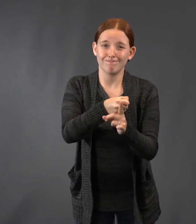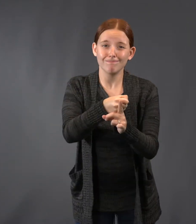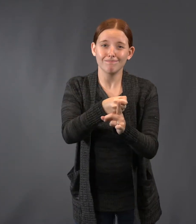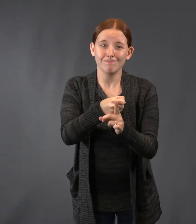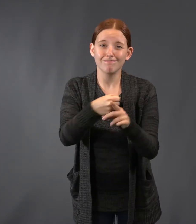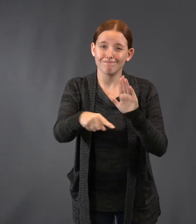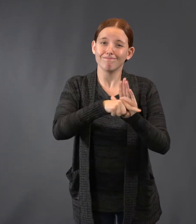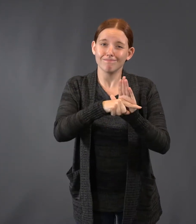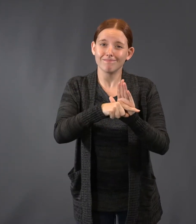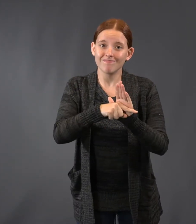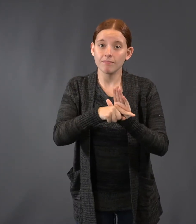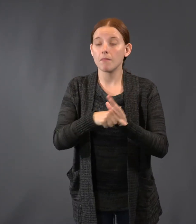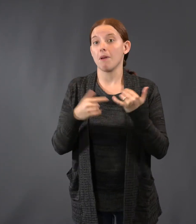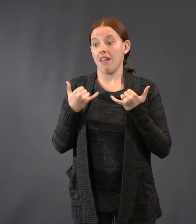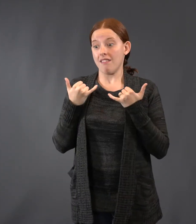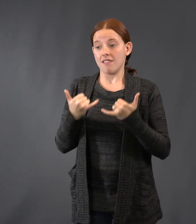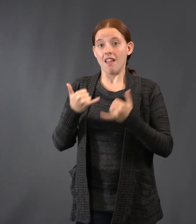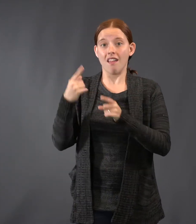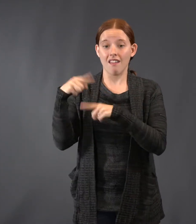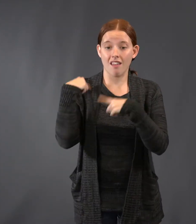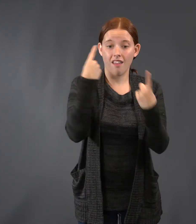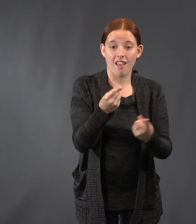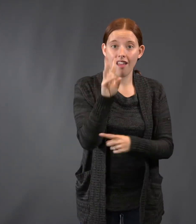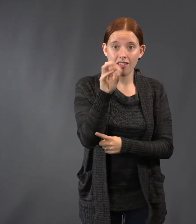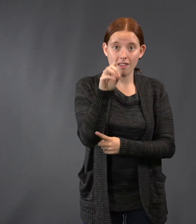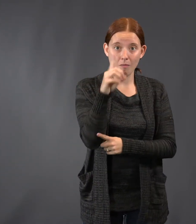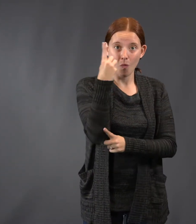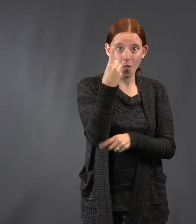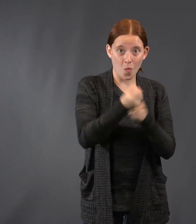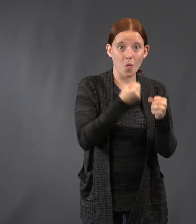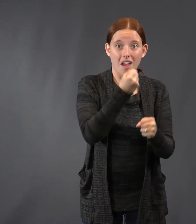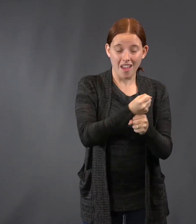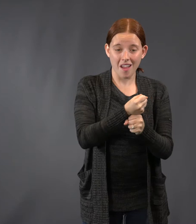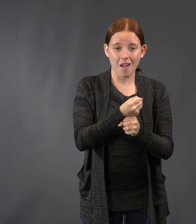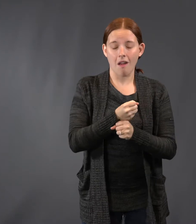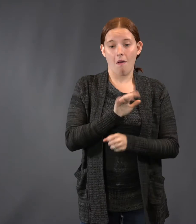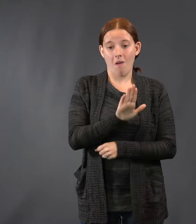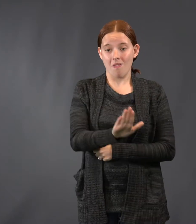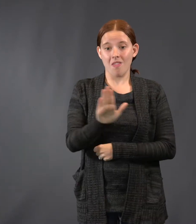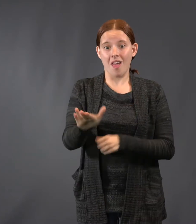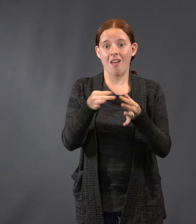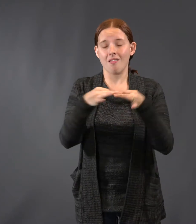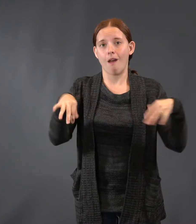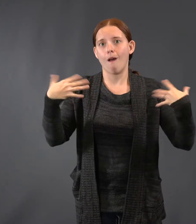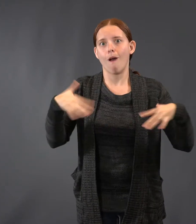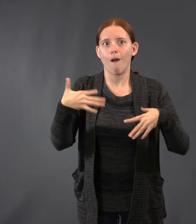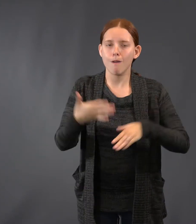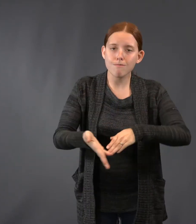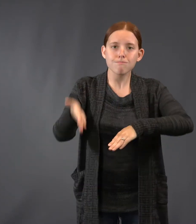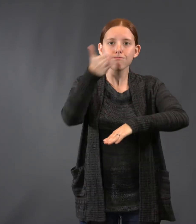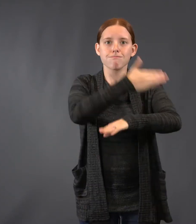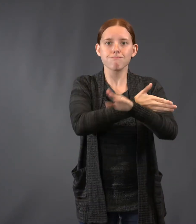So that was negatively impacted. Now that they have been at WSD for almost a year,